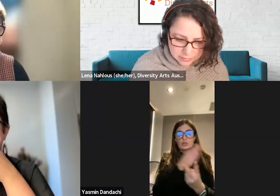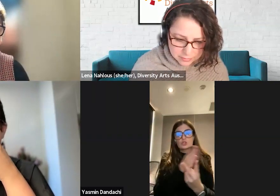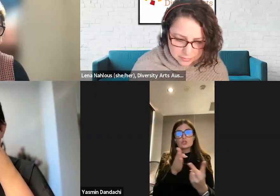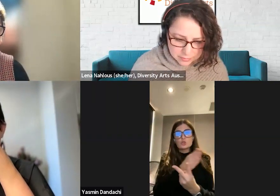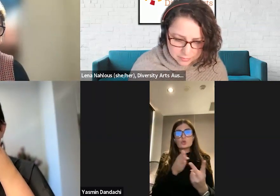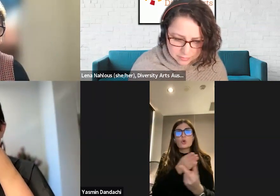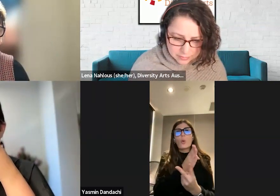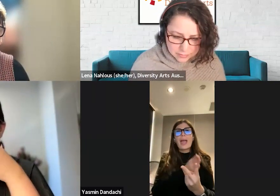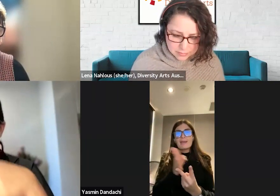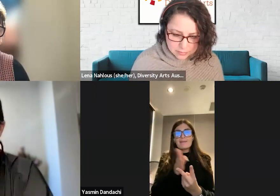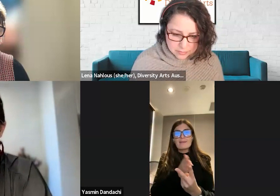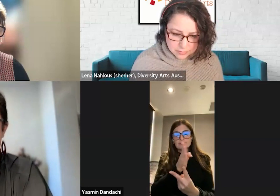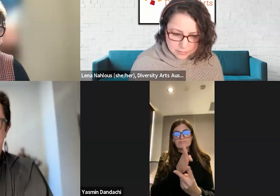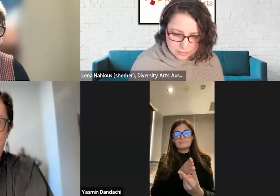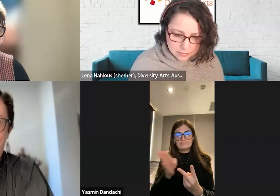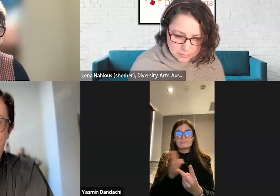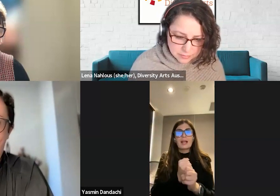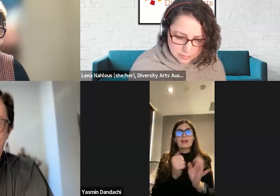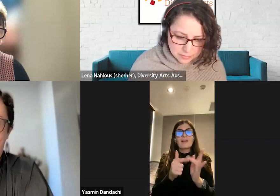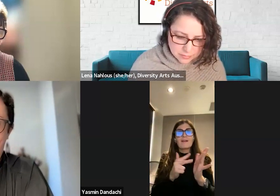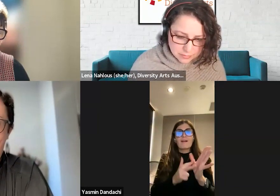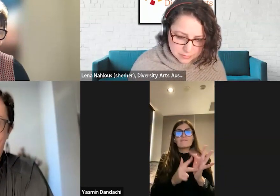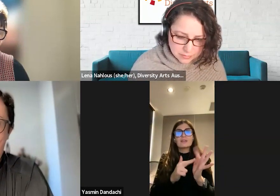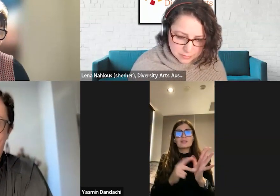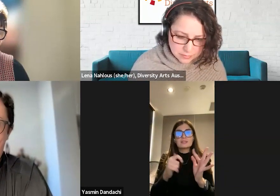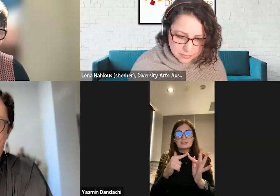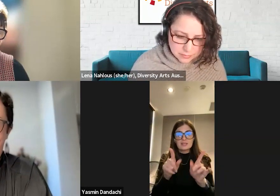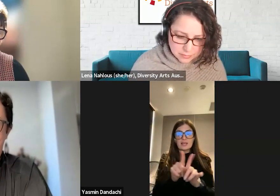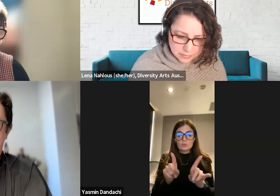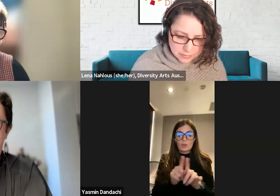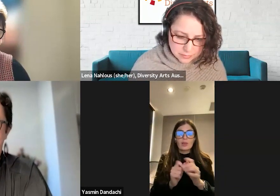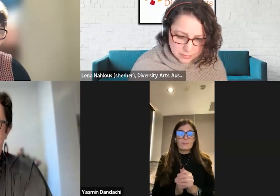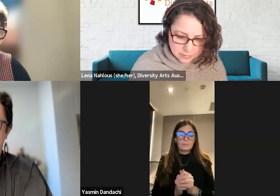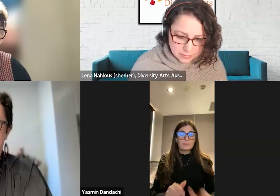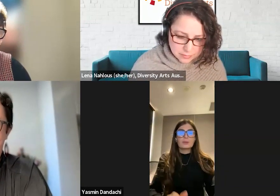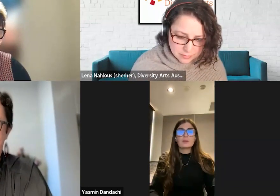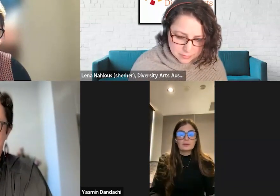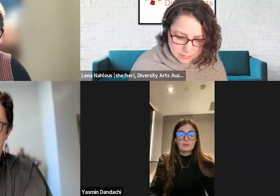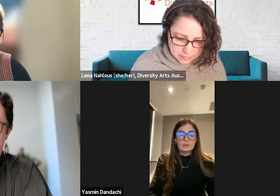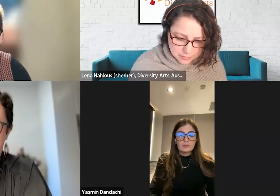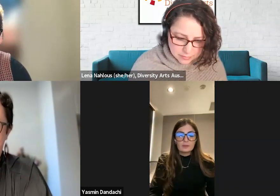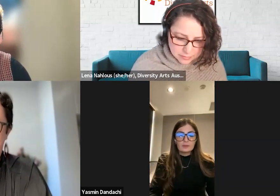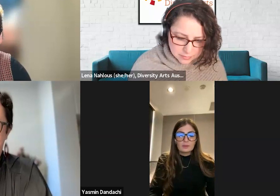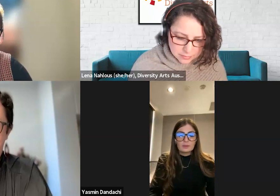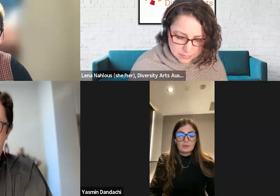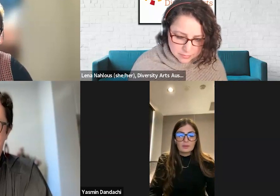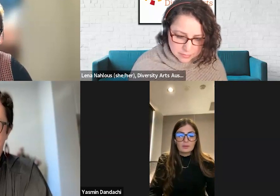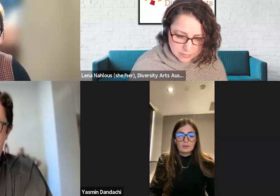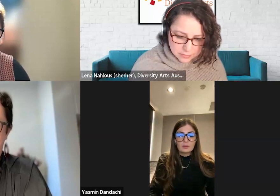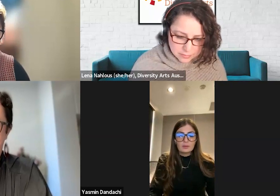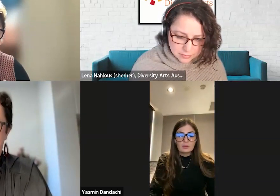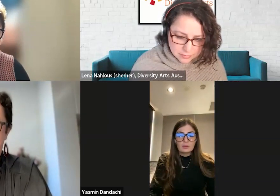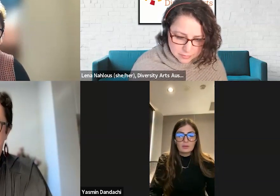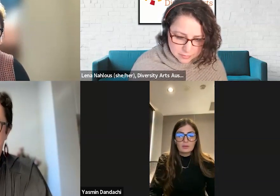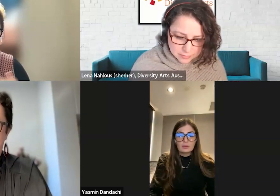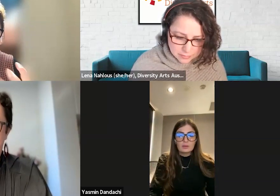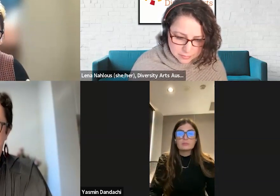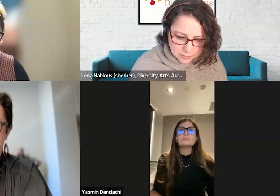And so the Yawuru's public PBC organization in Broome in WA which